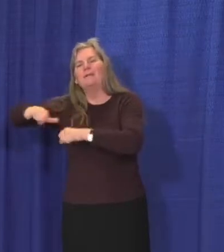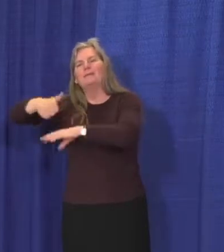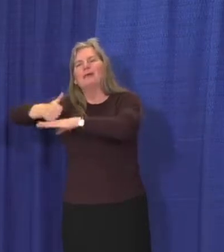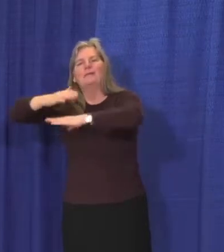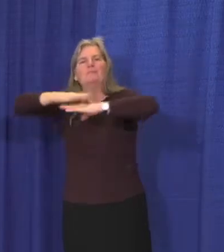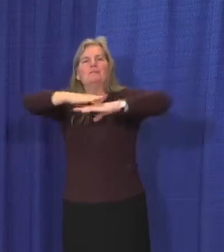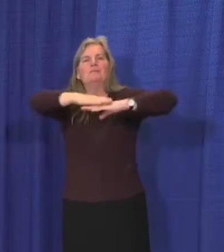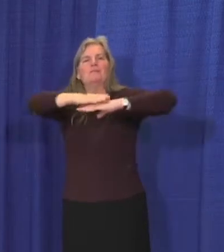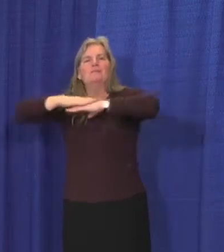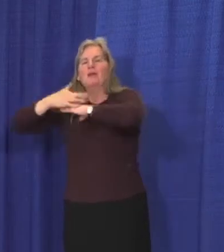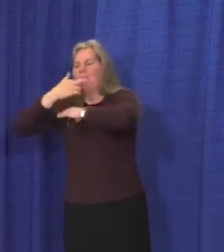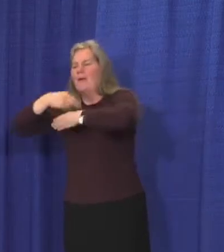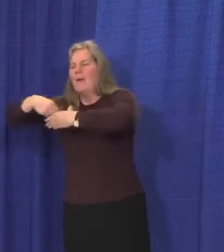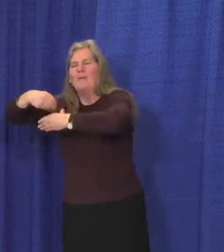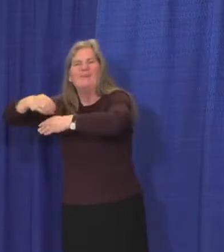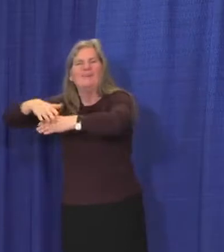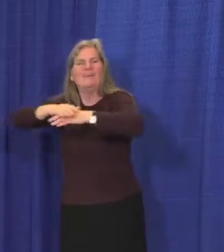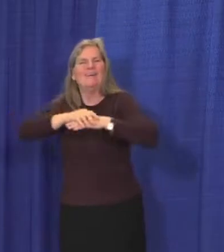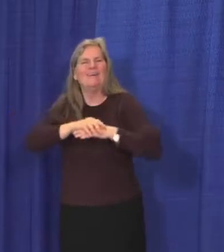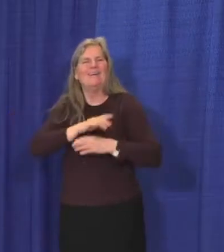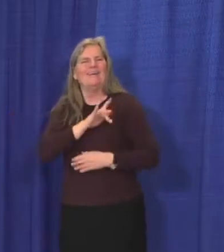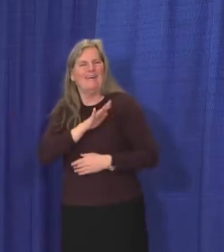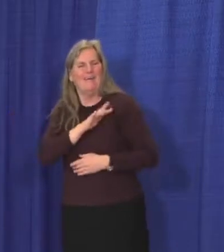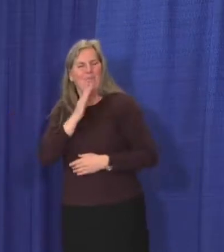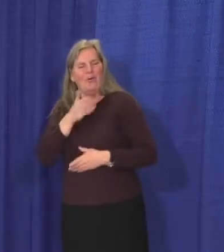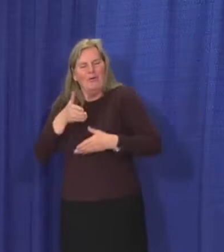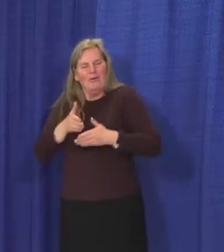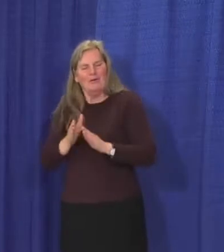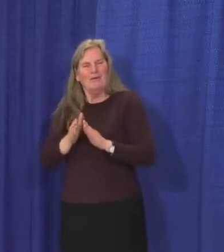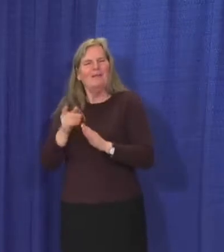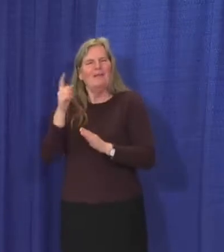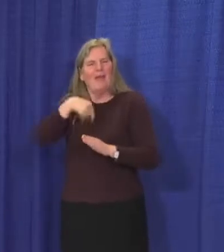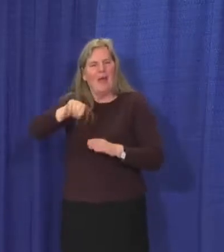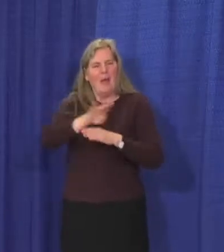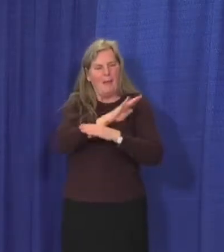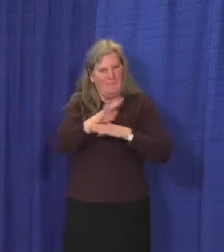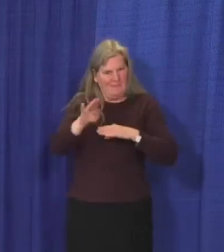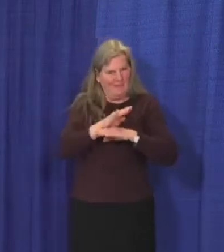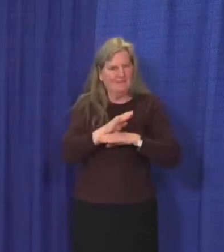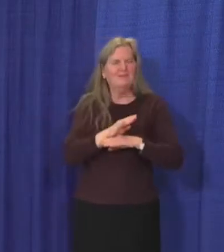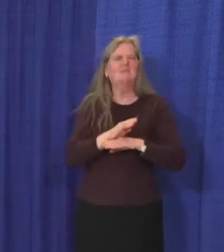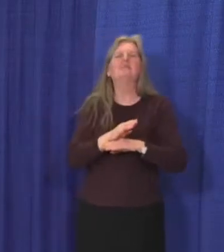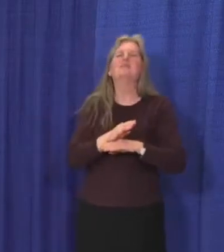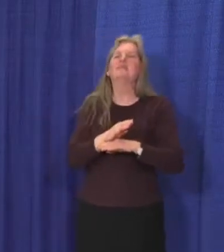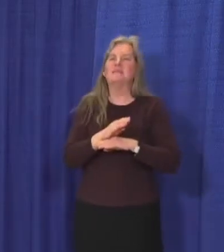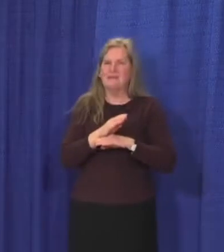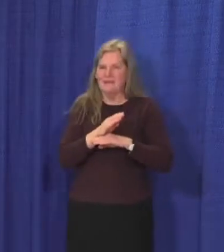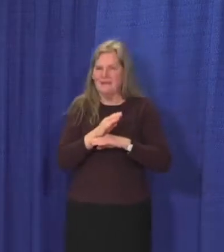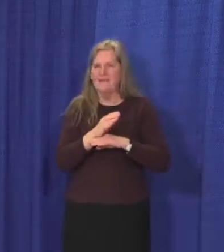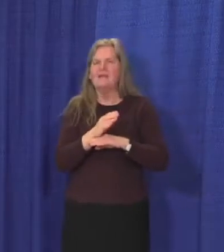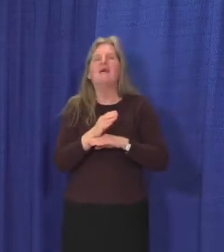We offer our support and it will provide more opportunities for these businesses to get on the